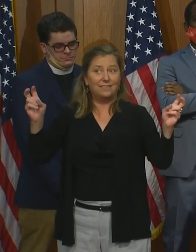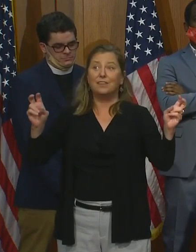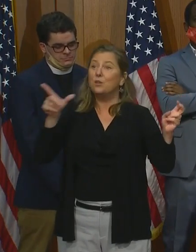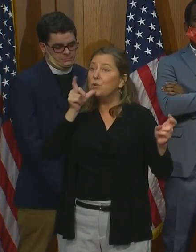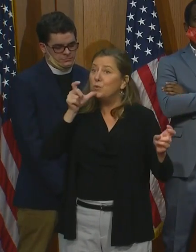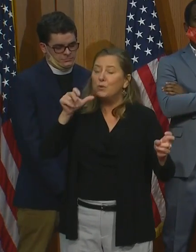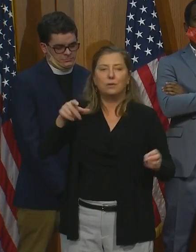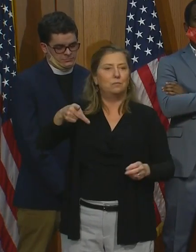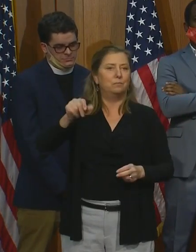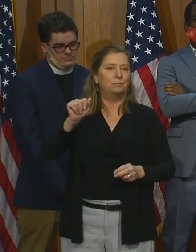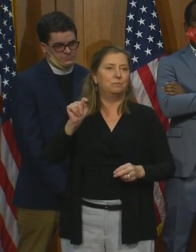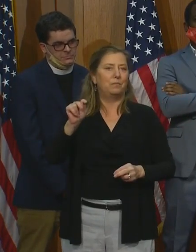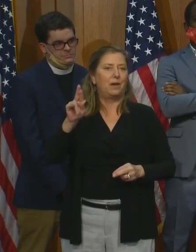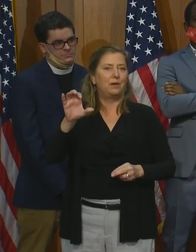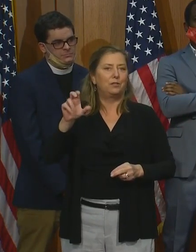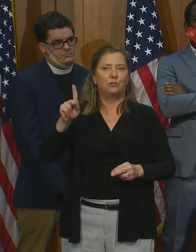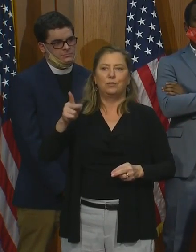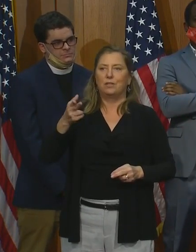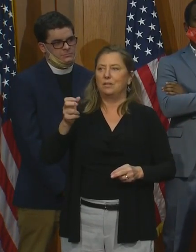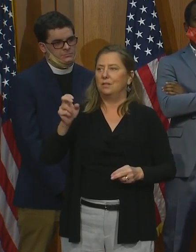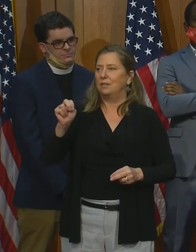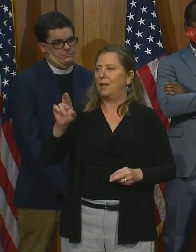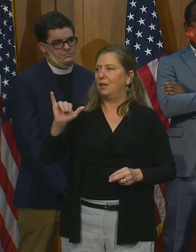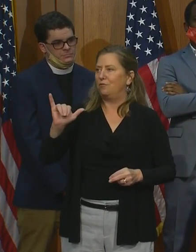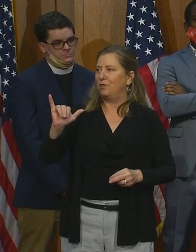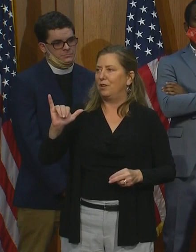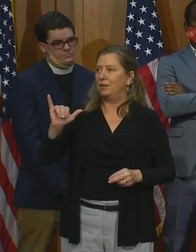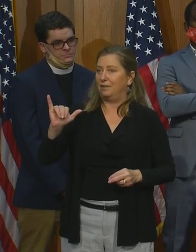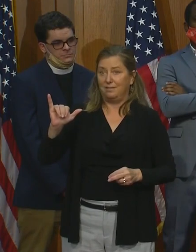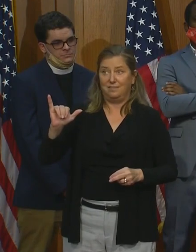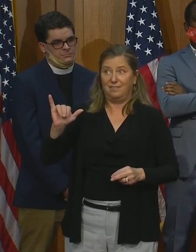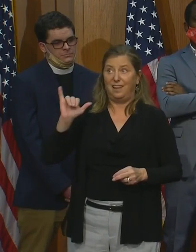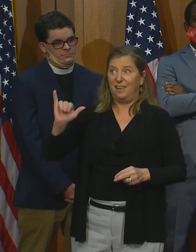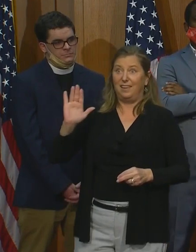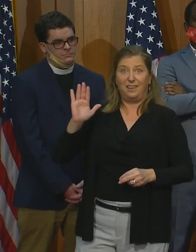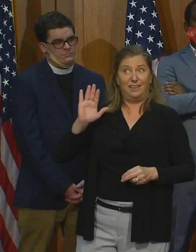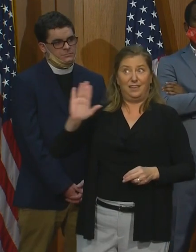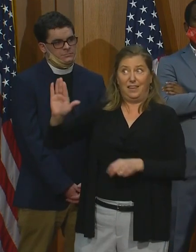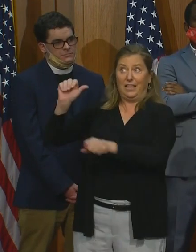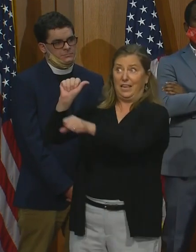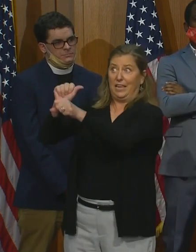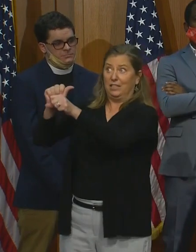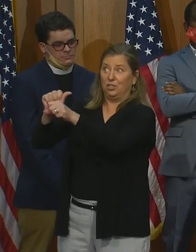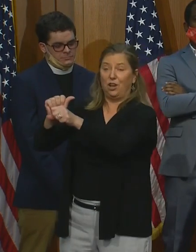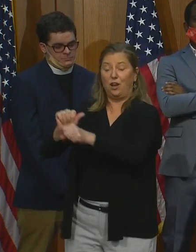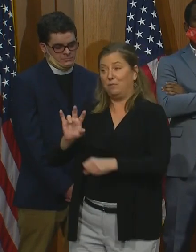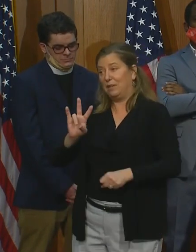ME DEATH. THAT WAS PATRICK